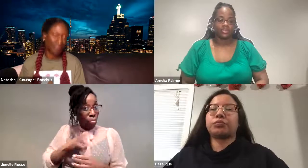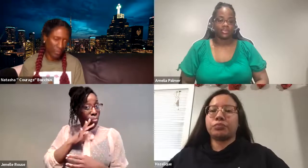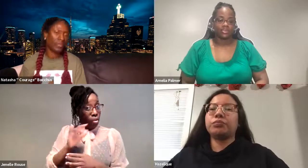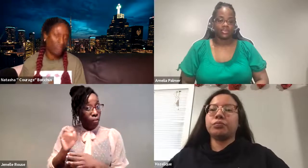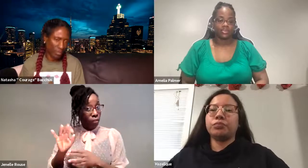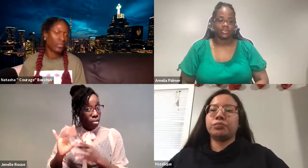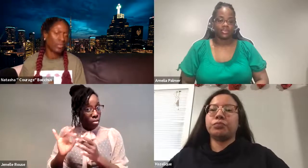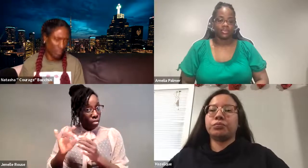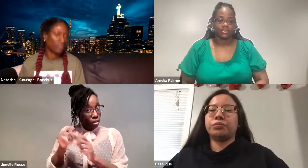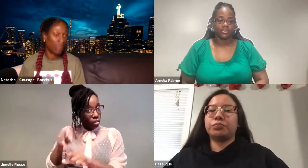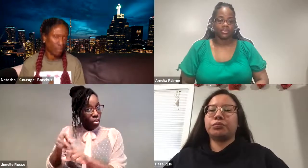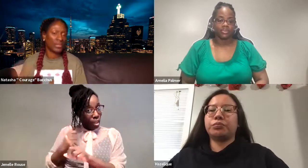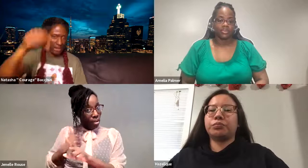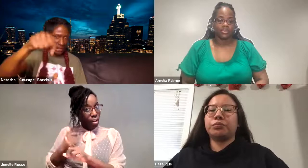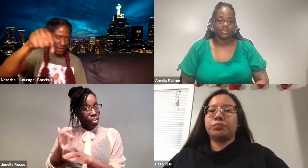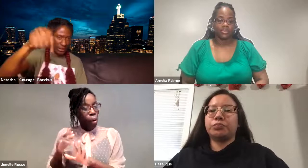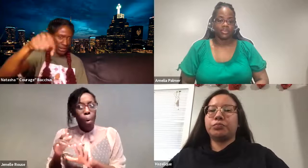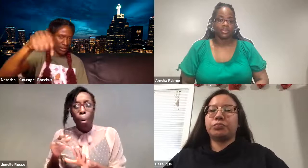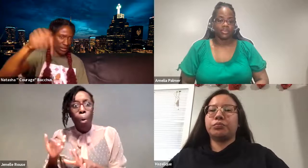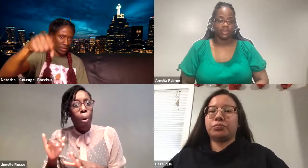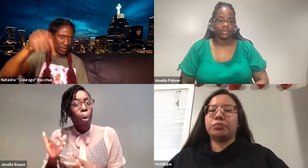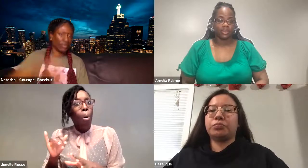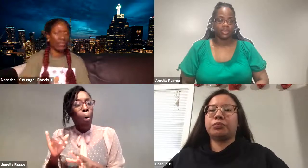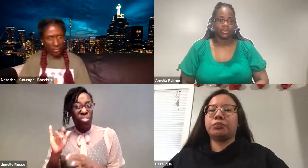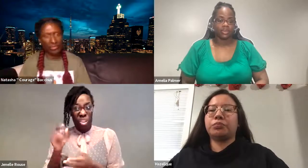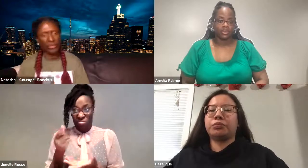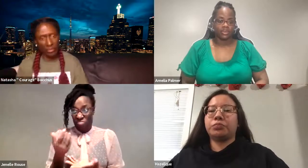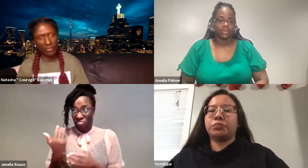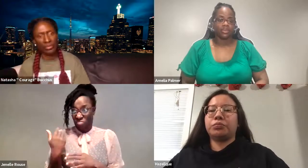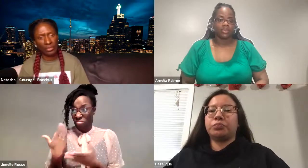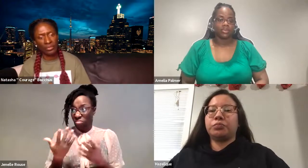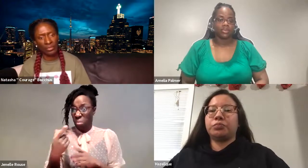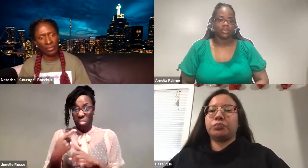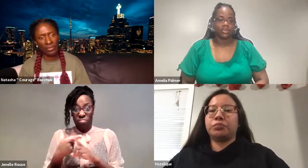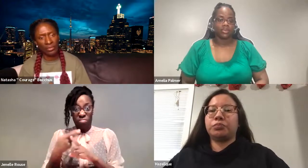known about it until recently and specifically within canada many deaf black people have been